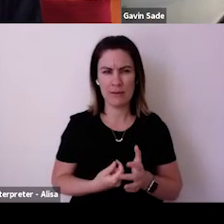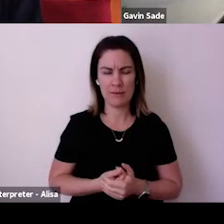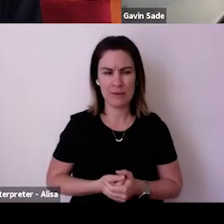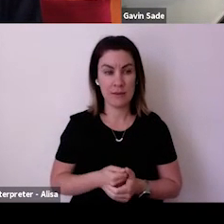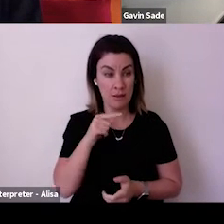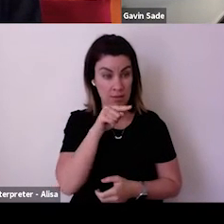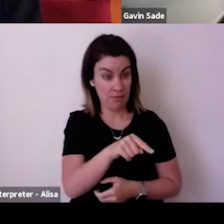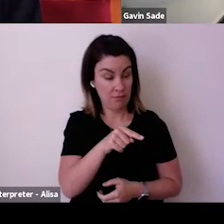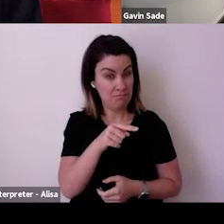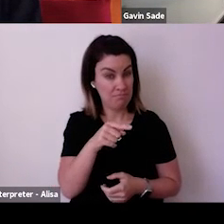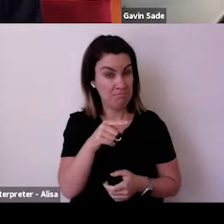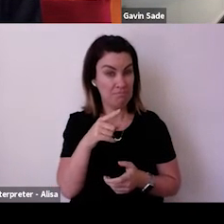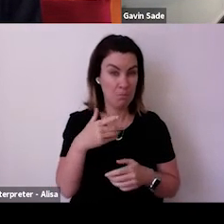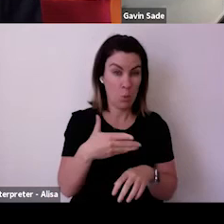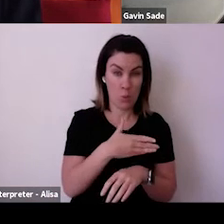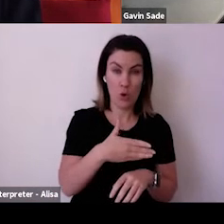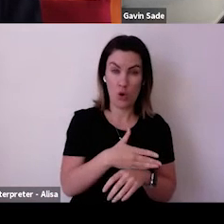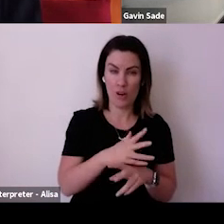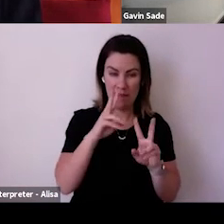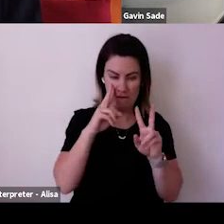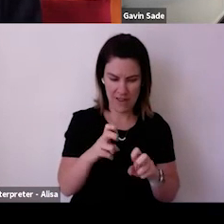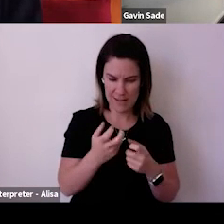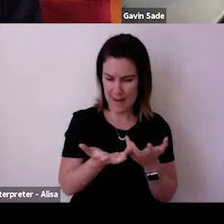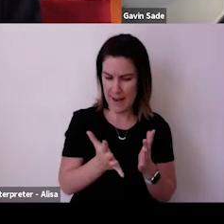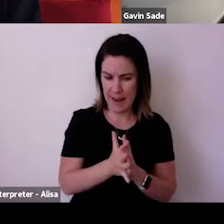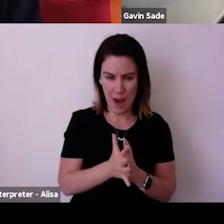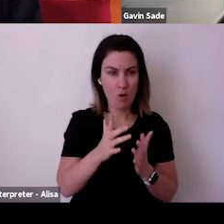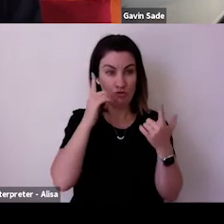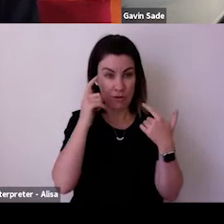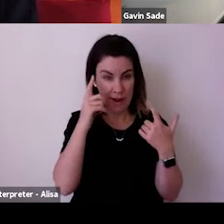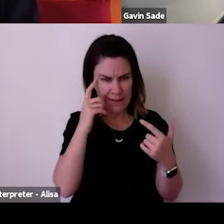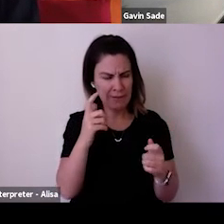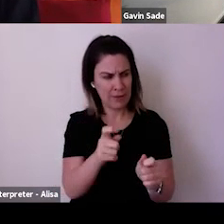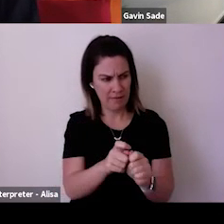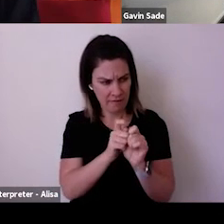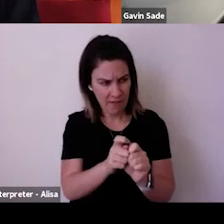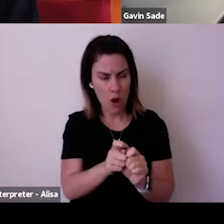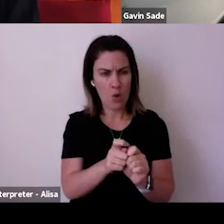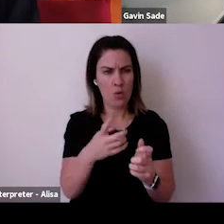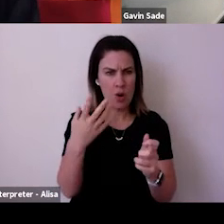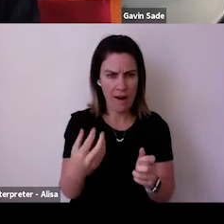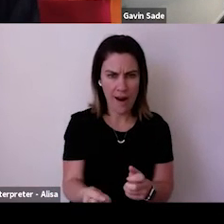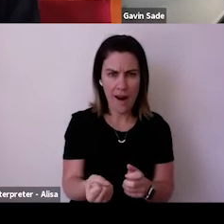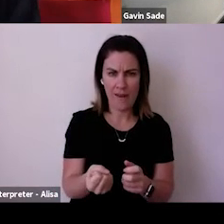ways and places that creativity is being deployed and valued , both within and beyond the arts and cultural skill.